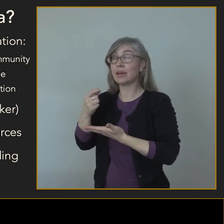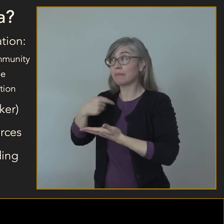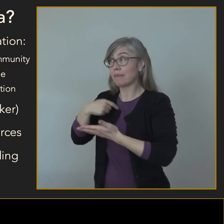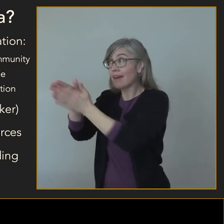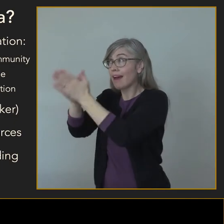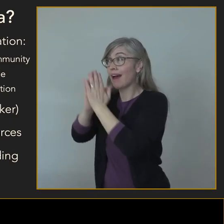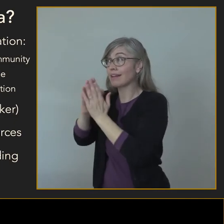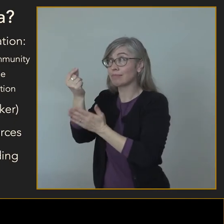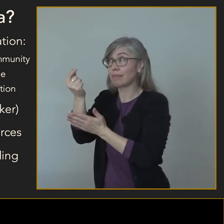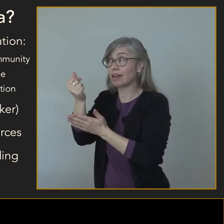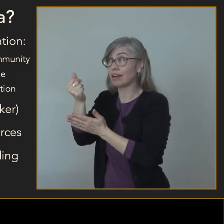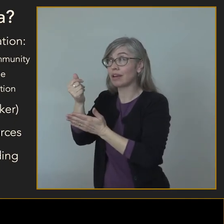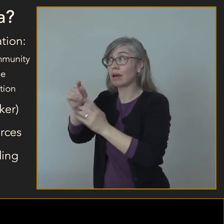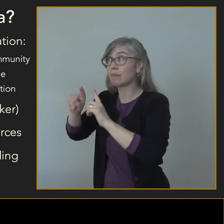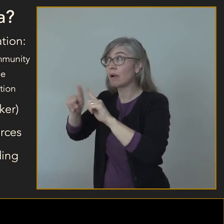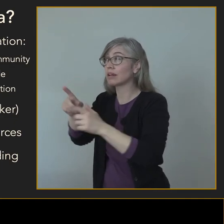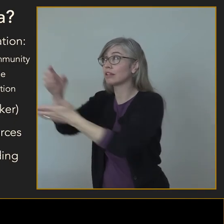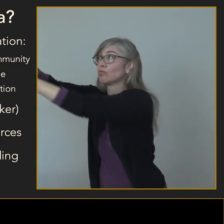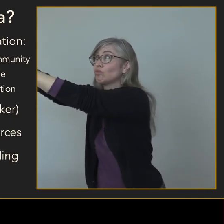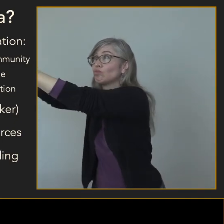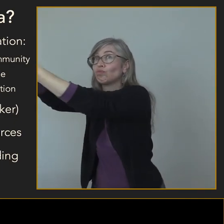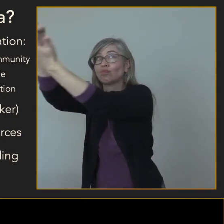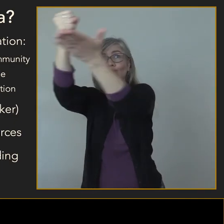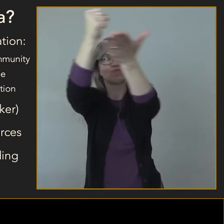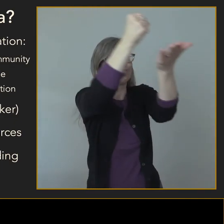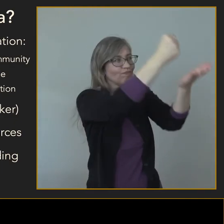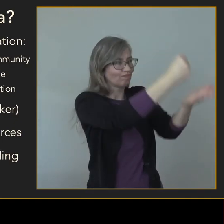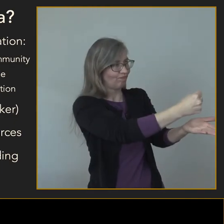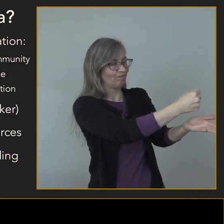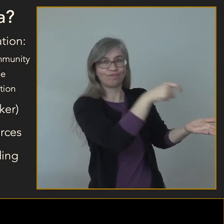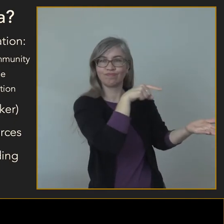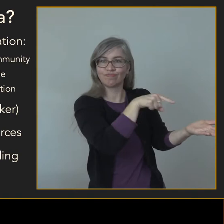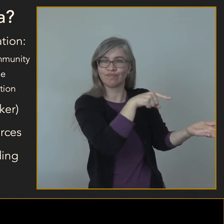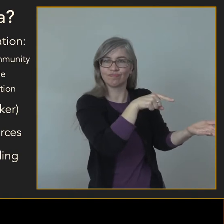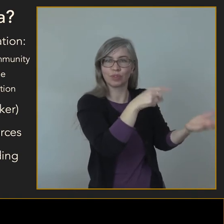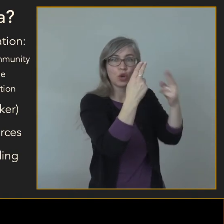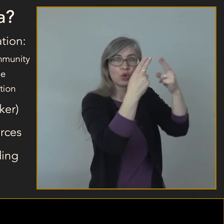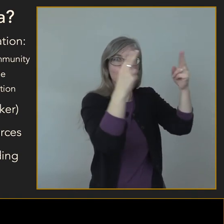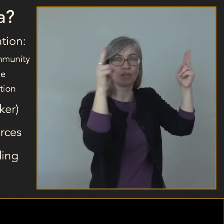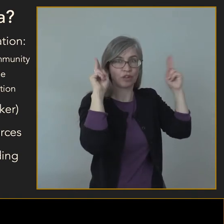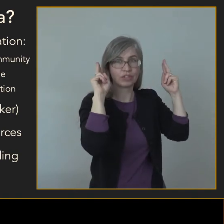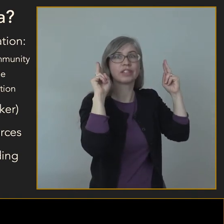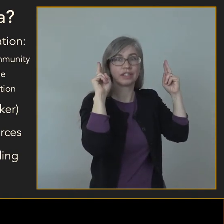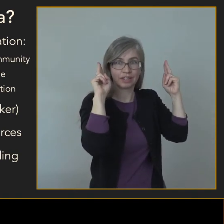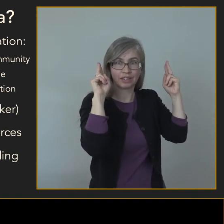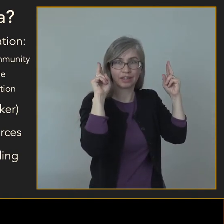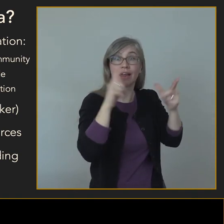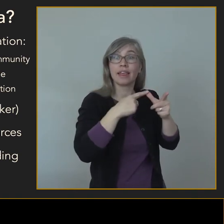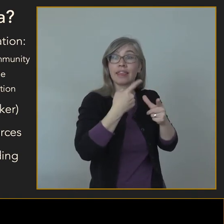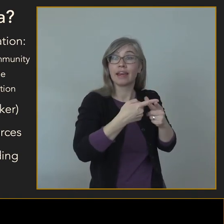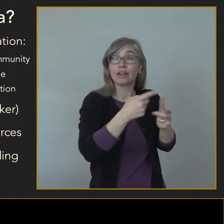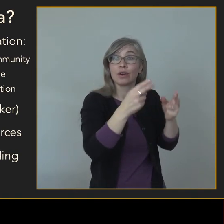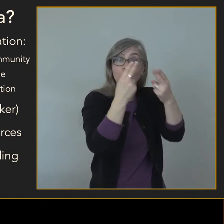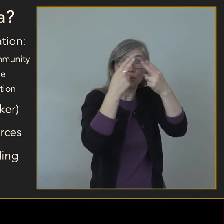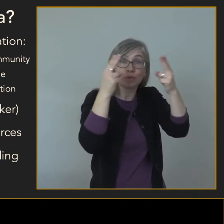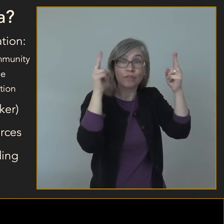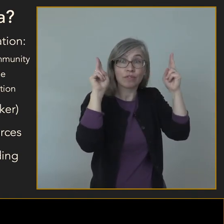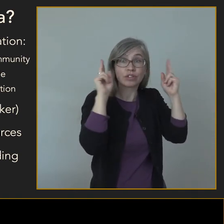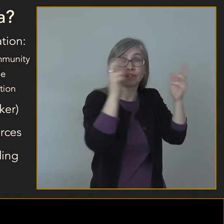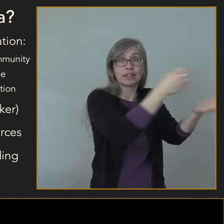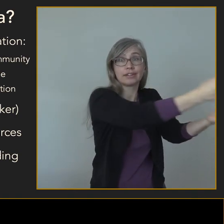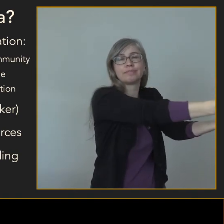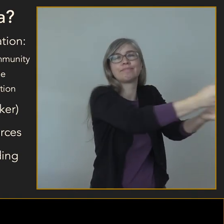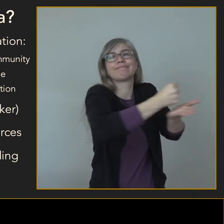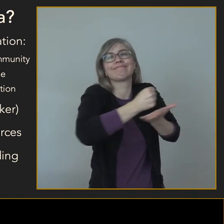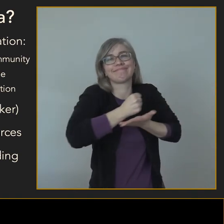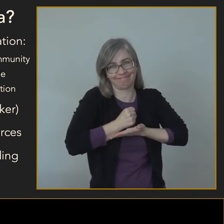Instead, funding gets directed to universities after researchers apply for it, and then